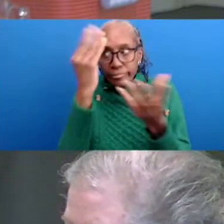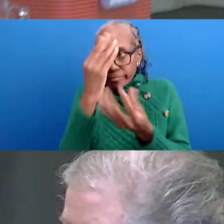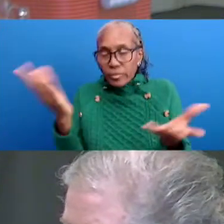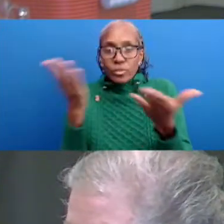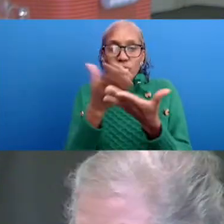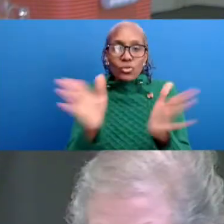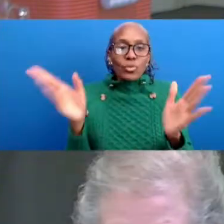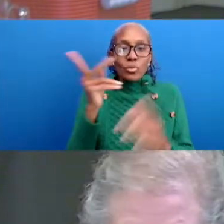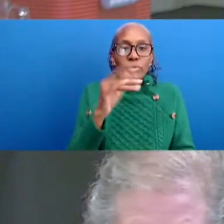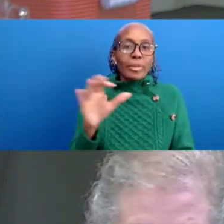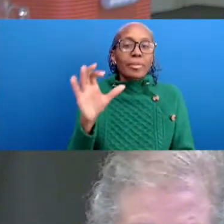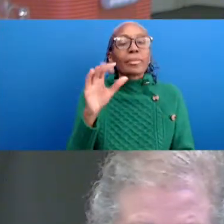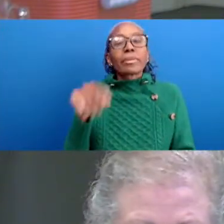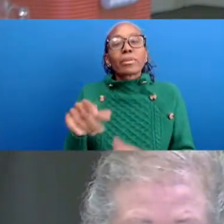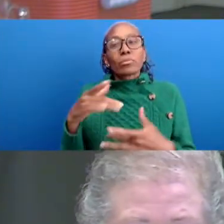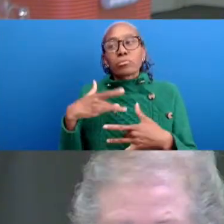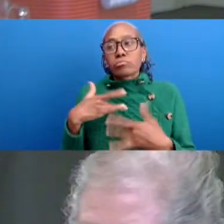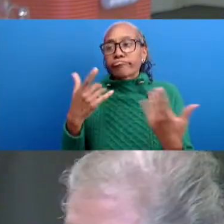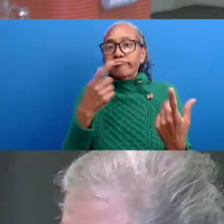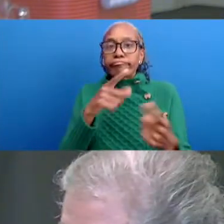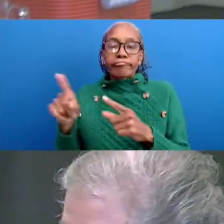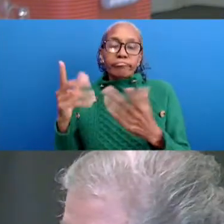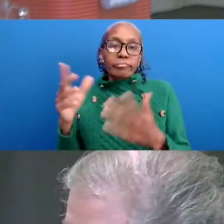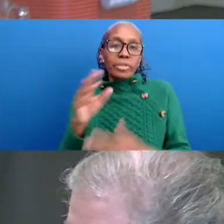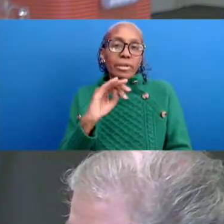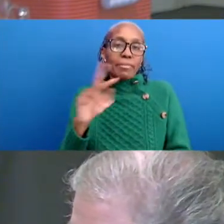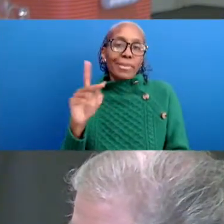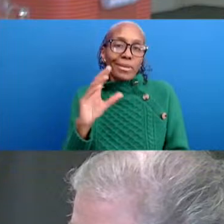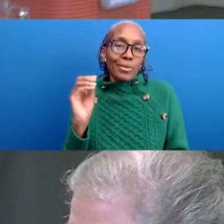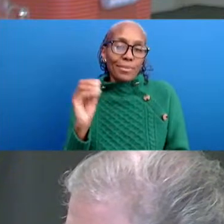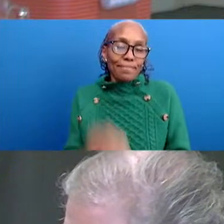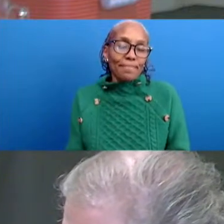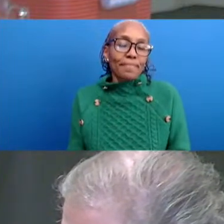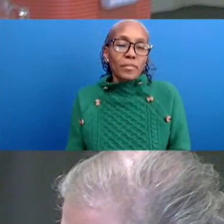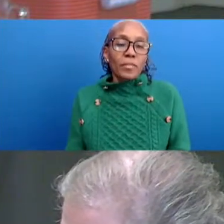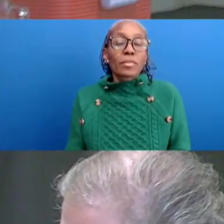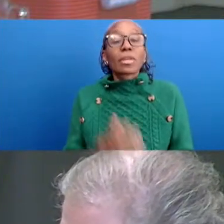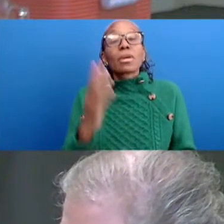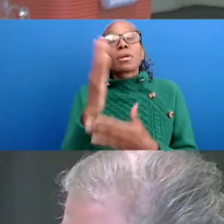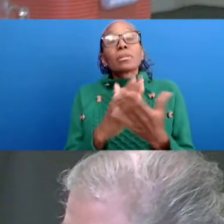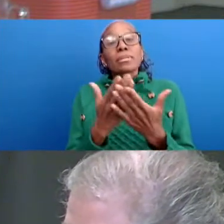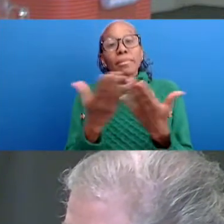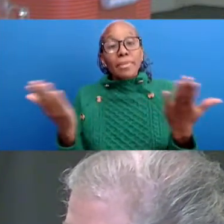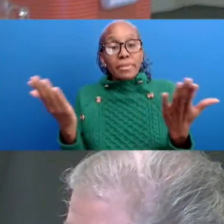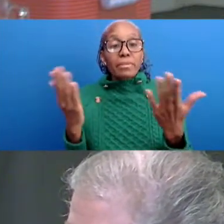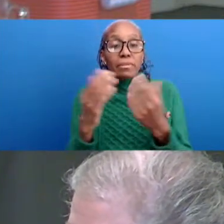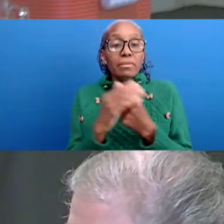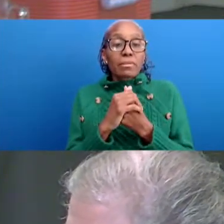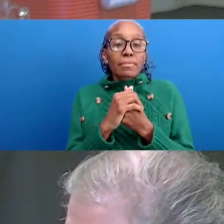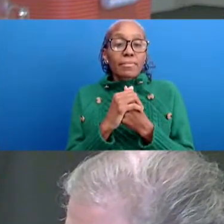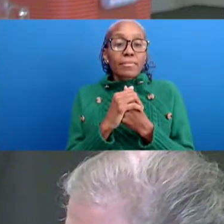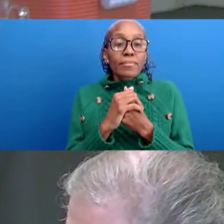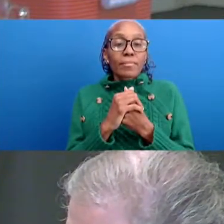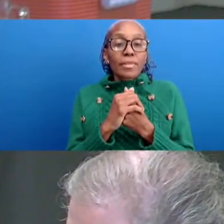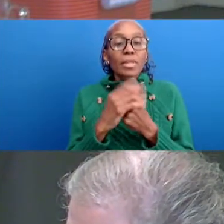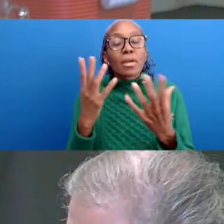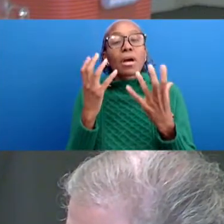CONTINUATION OF TRYING TO SHARE WITH THE GENERAL PUBLIC THE